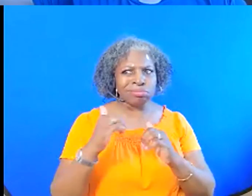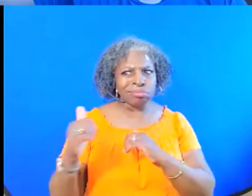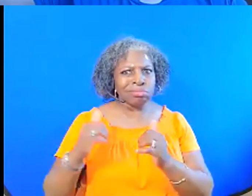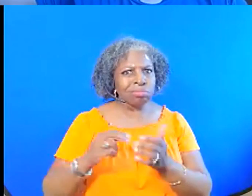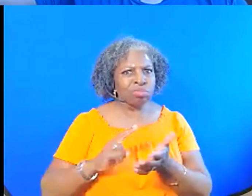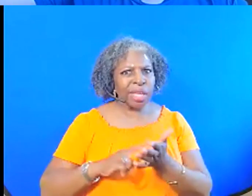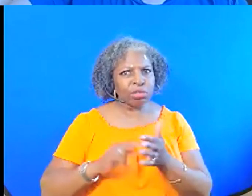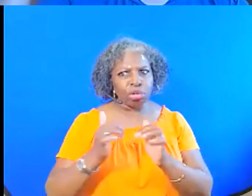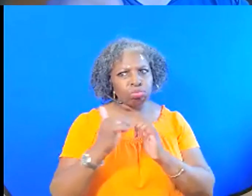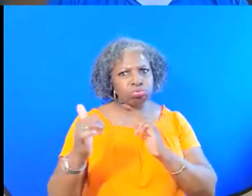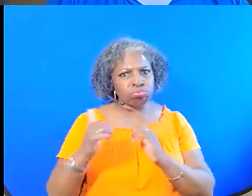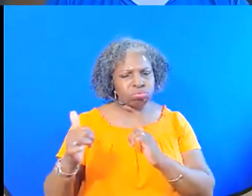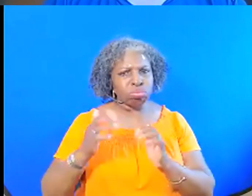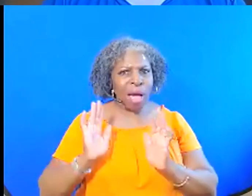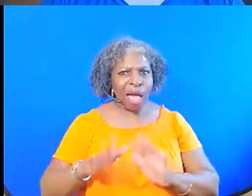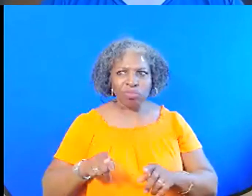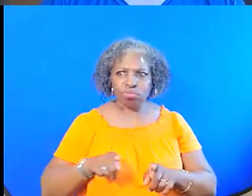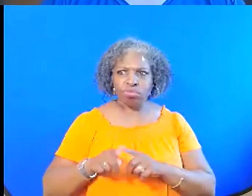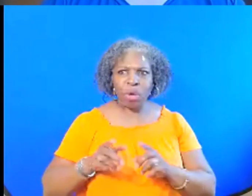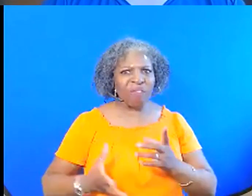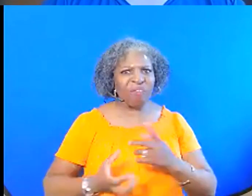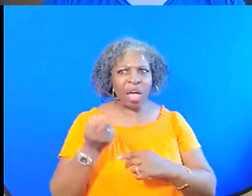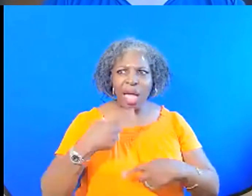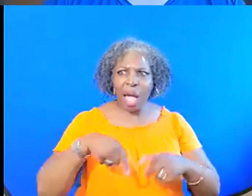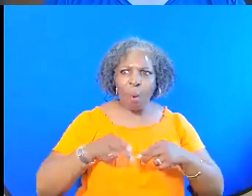we've got to try and find a way back in. And the reality of that is that we,